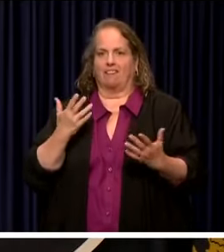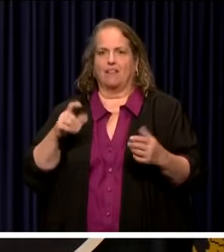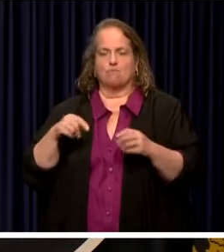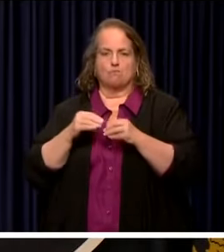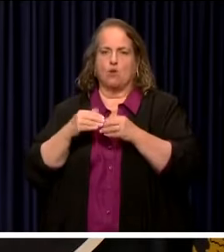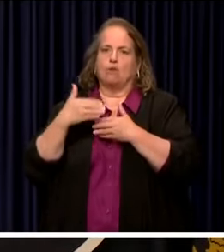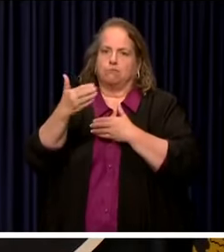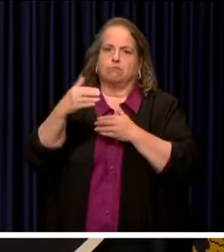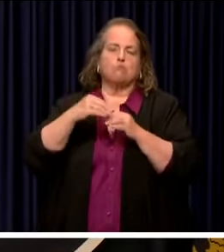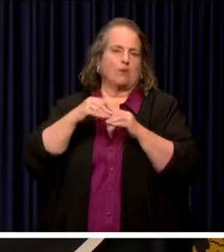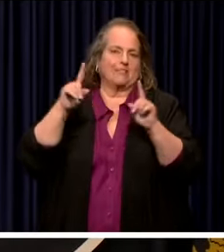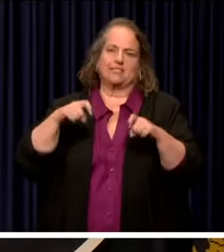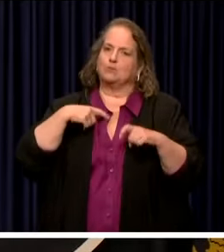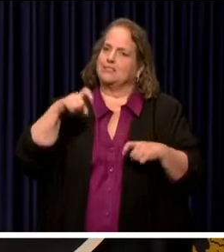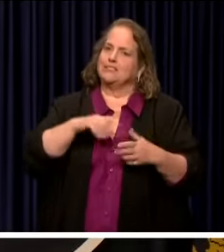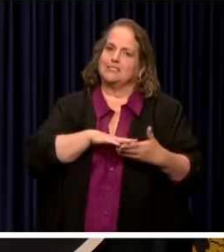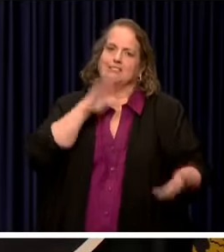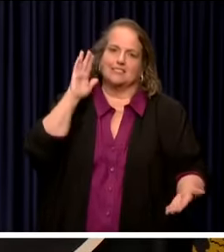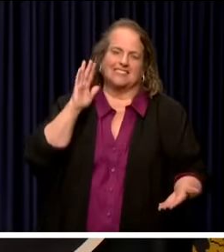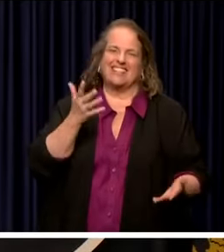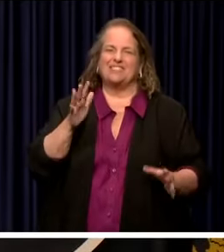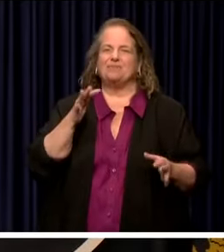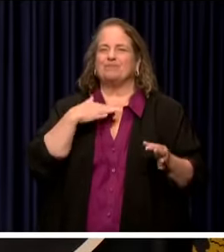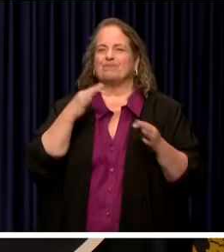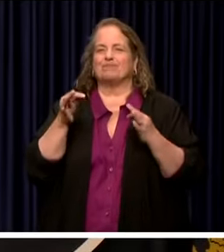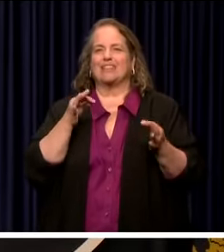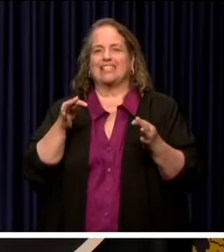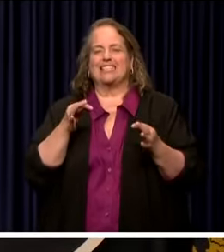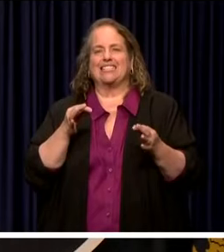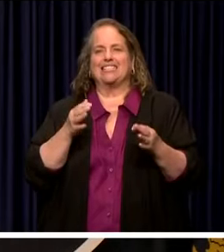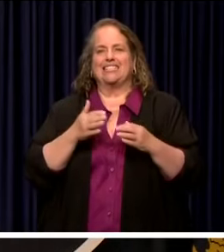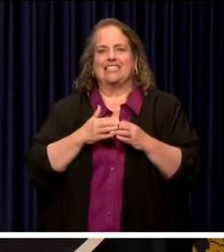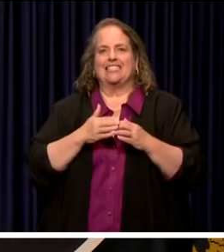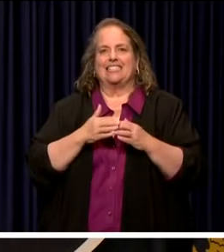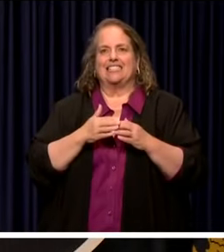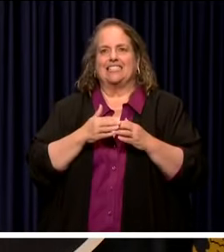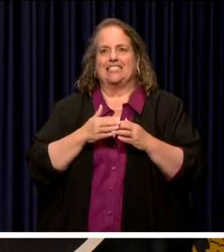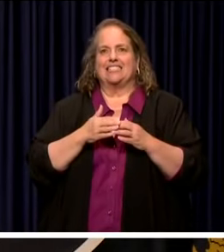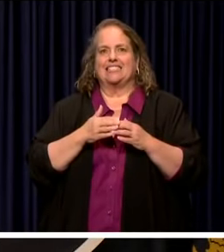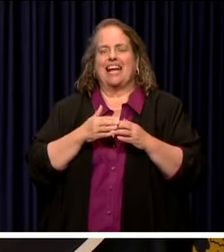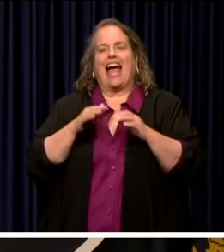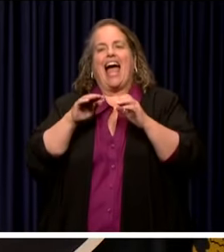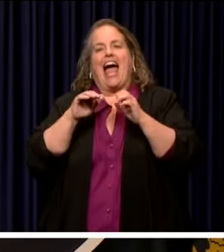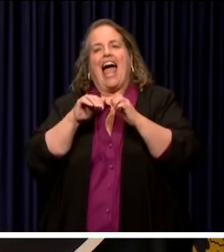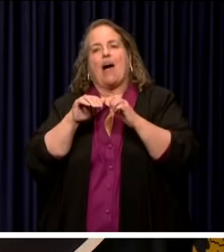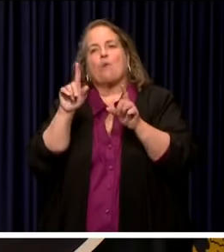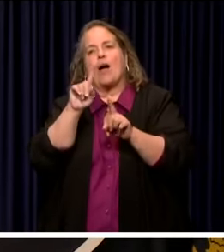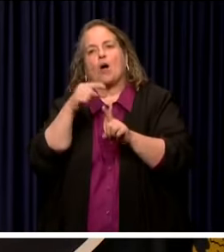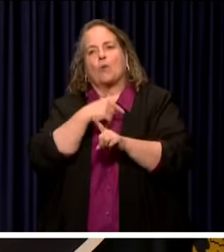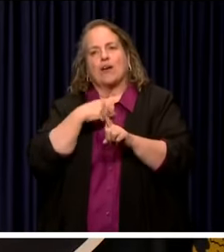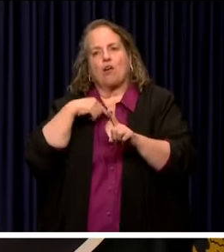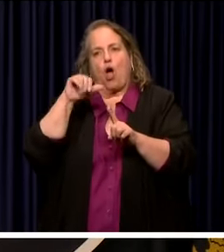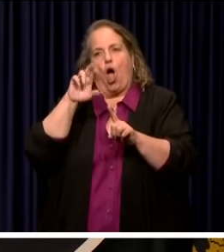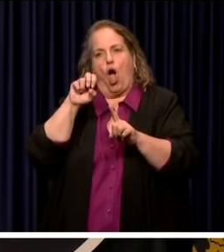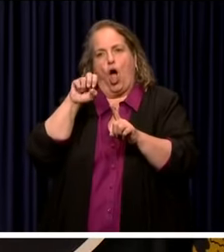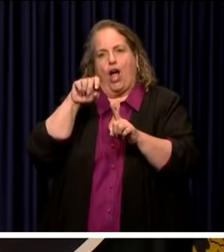POINT IF YOU HAVE THE DISEASE, ANDY THEN WE'RE GOING TO GET THESE ANTIBODY TESTS THAT ARE